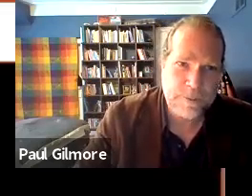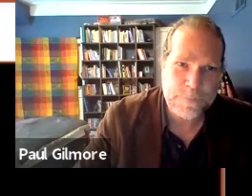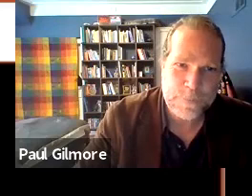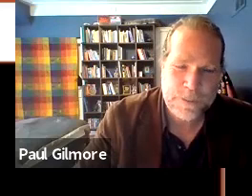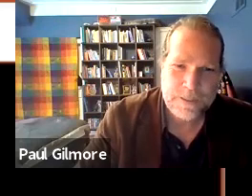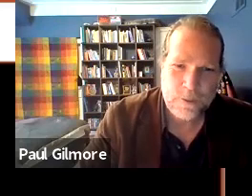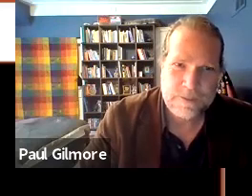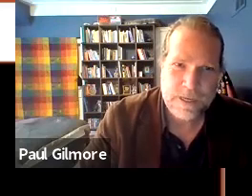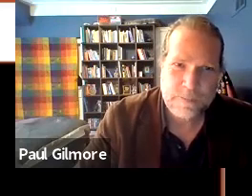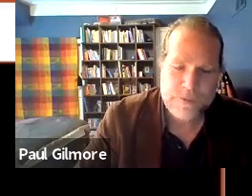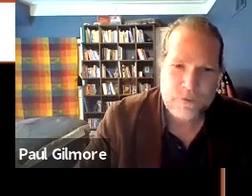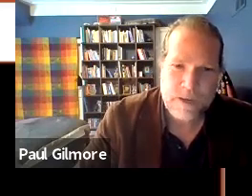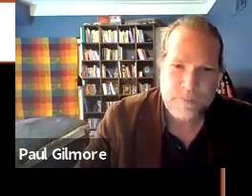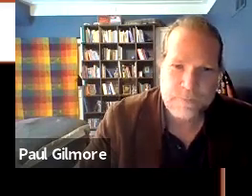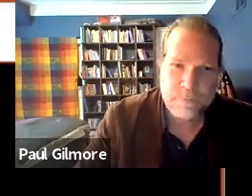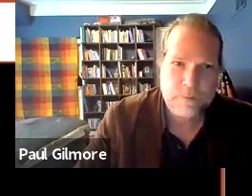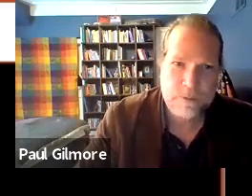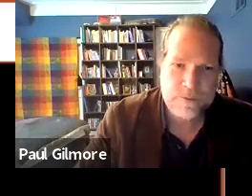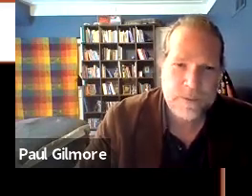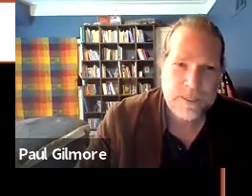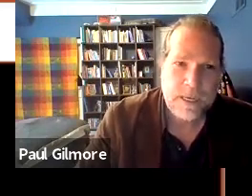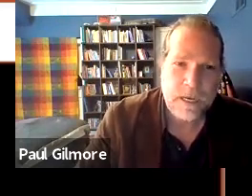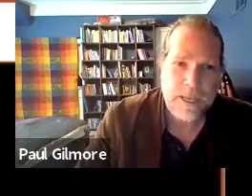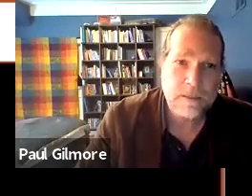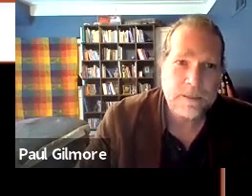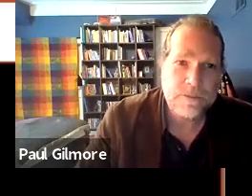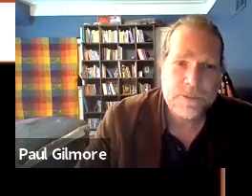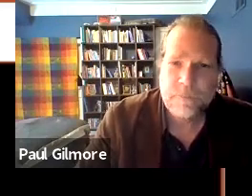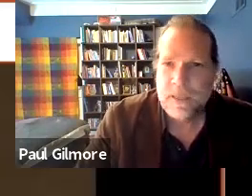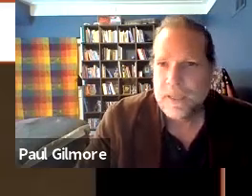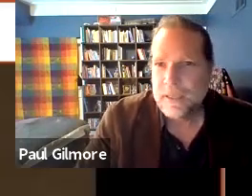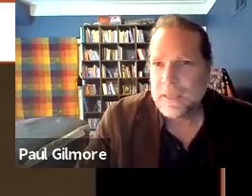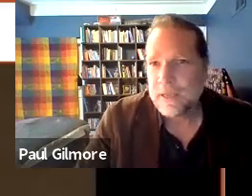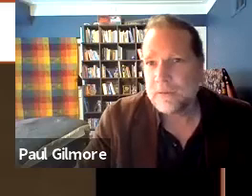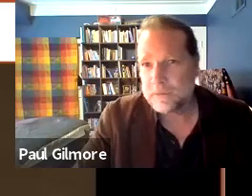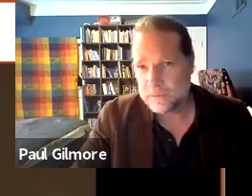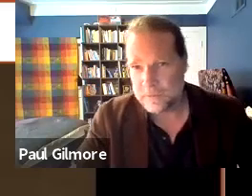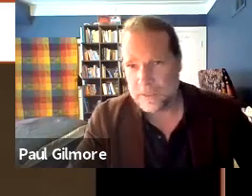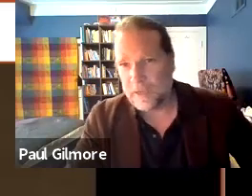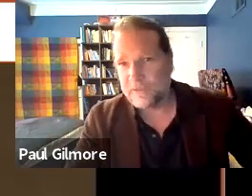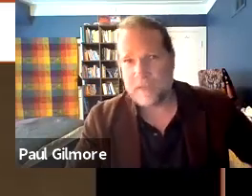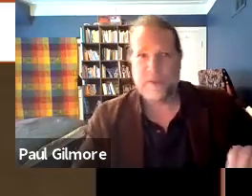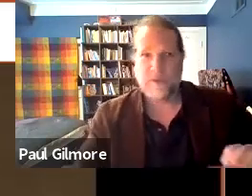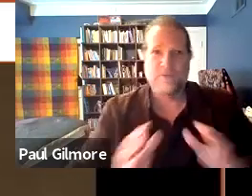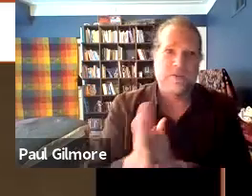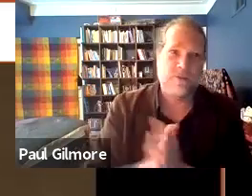we use all the time to describe migrants, aliens. Now, I've got a picture of Donald